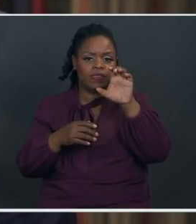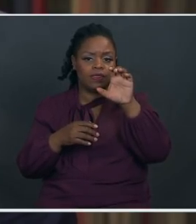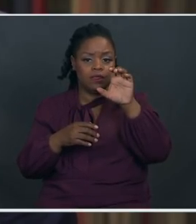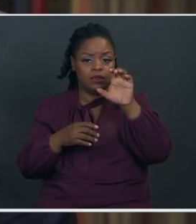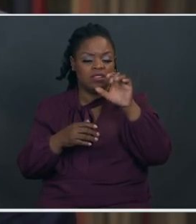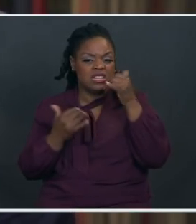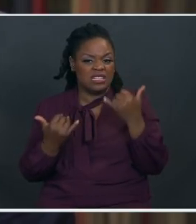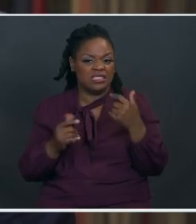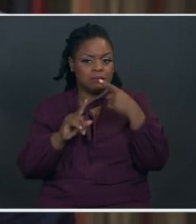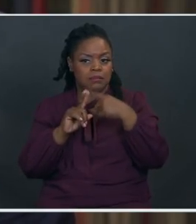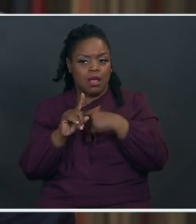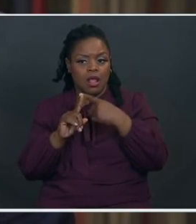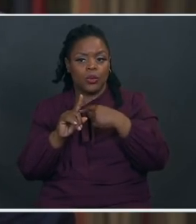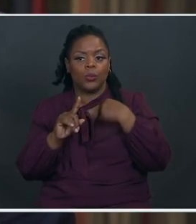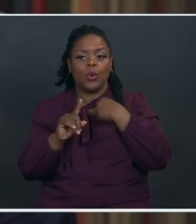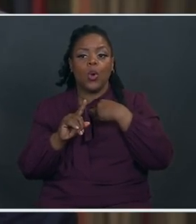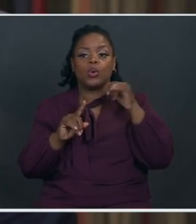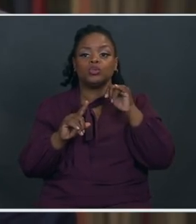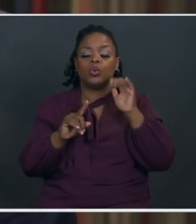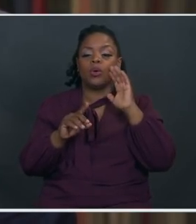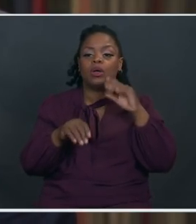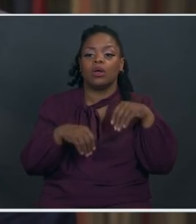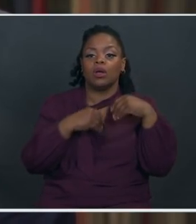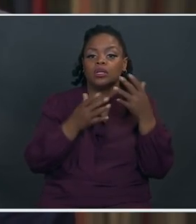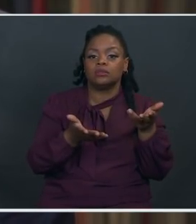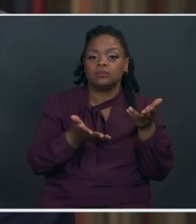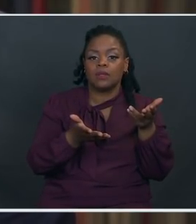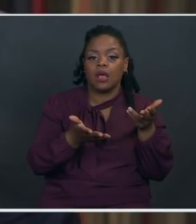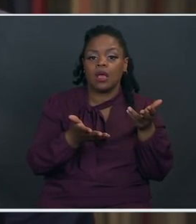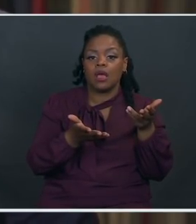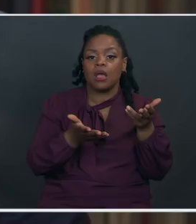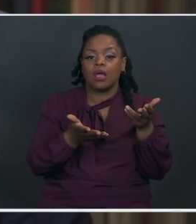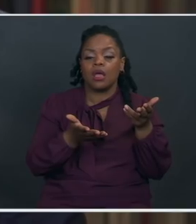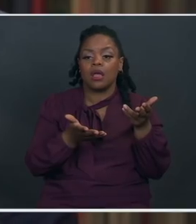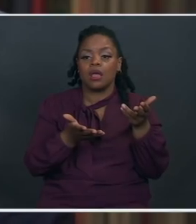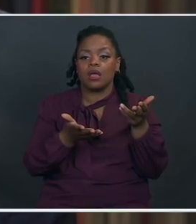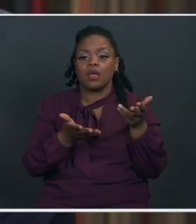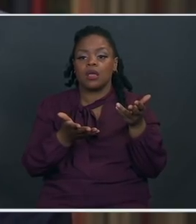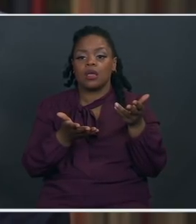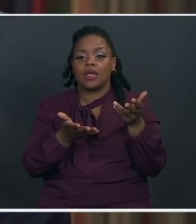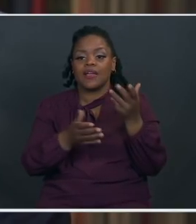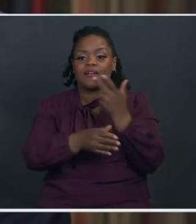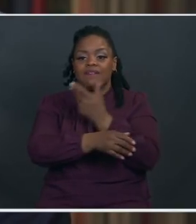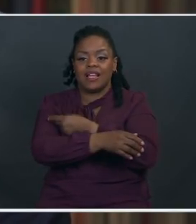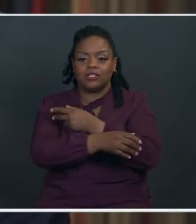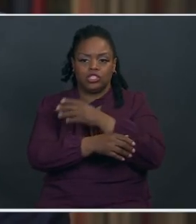We will be also supplying more -- we will be supplying vaccines directly to pharmacies.